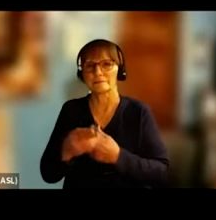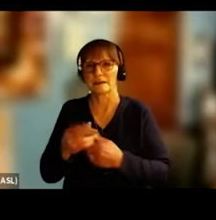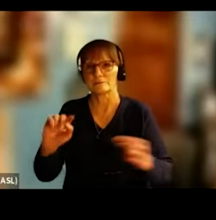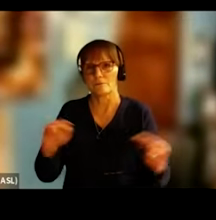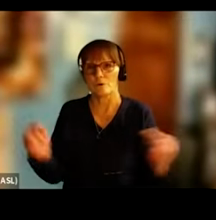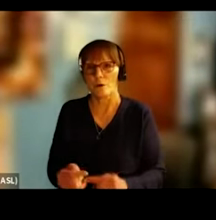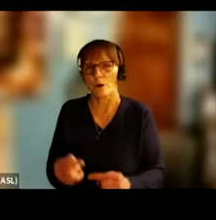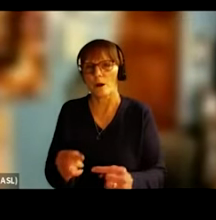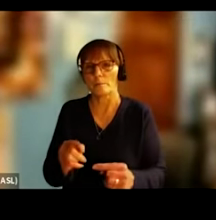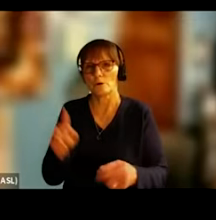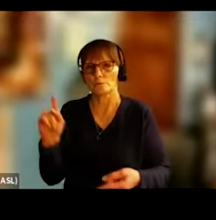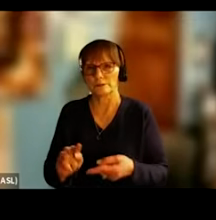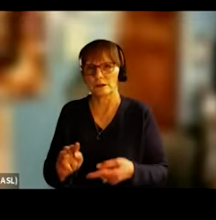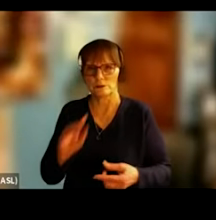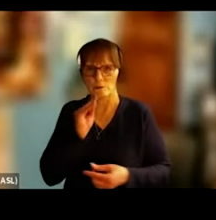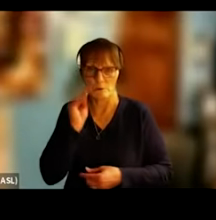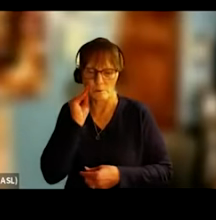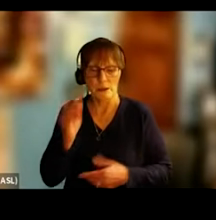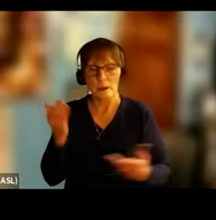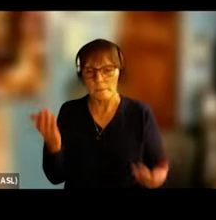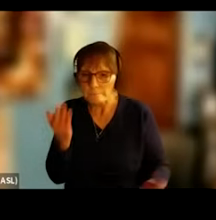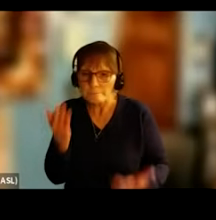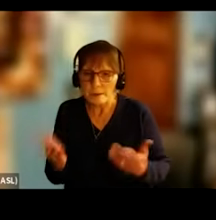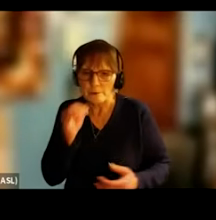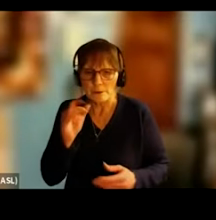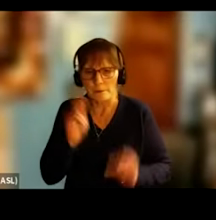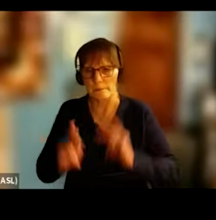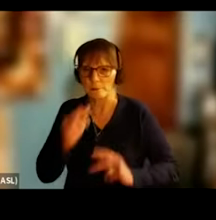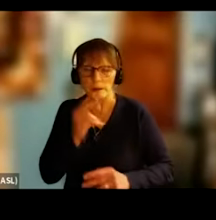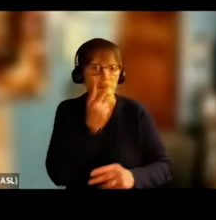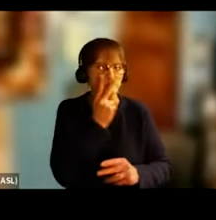there may be rules around folks who are not allowed to smoke inside their units,